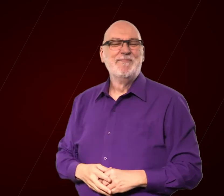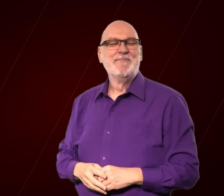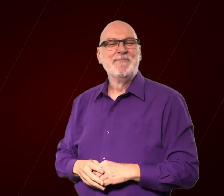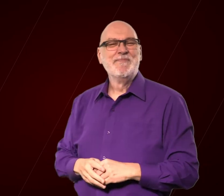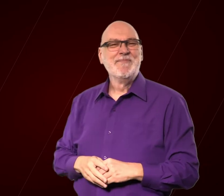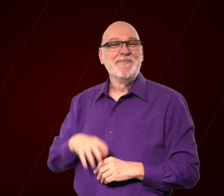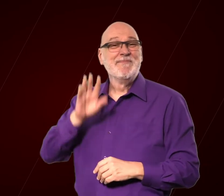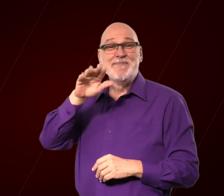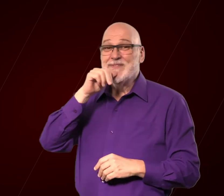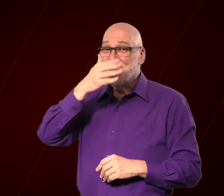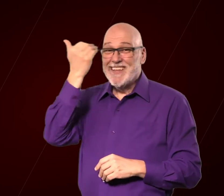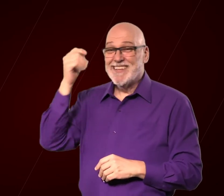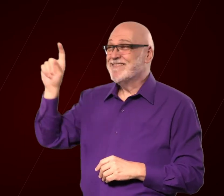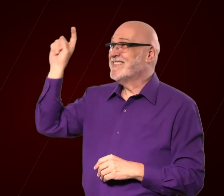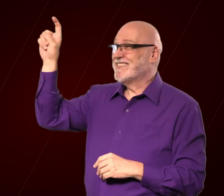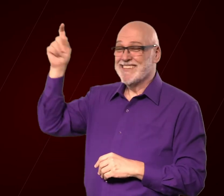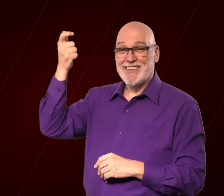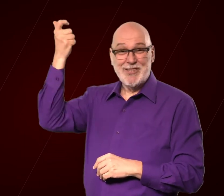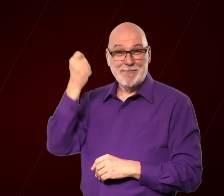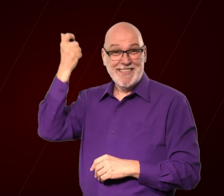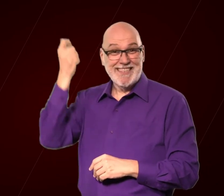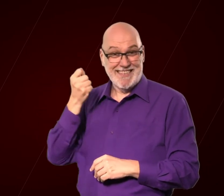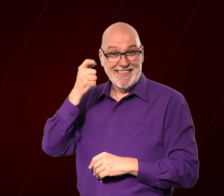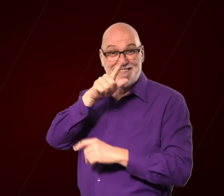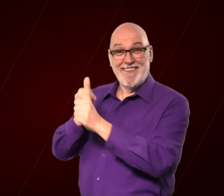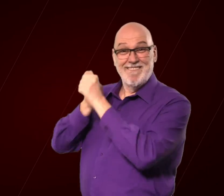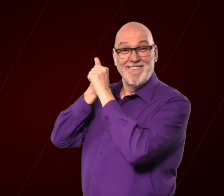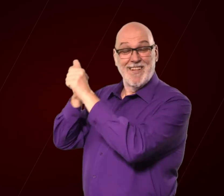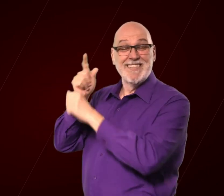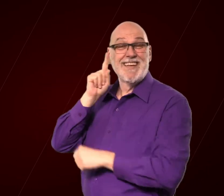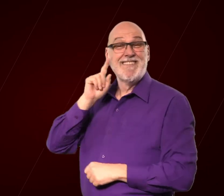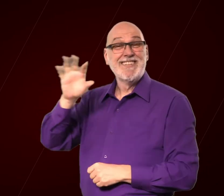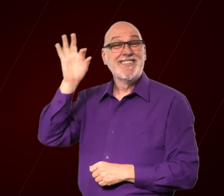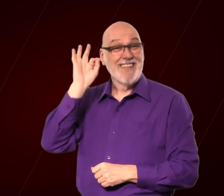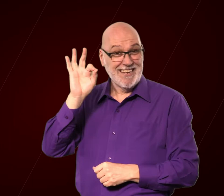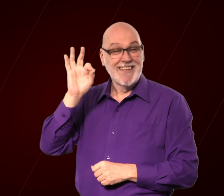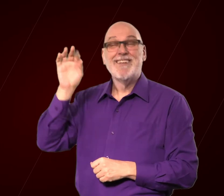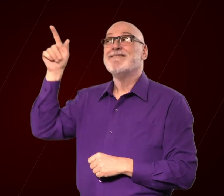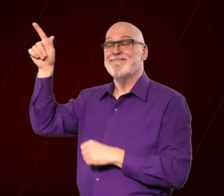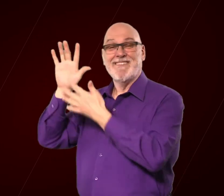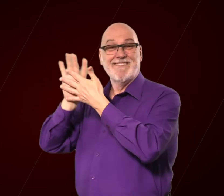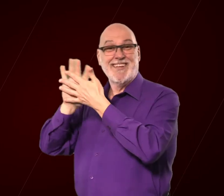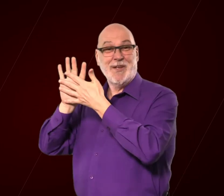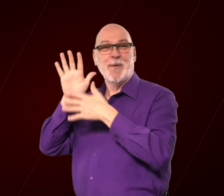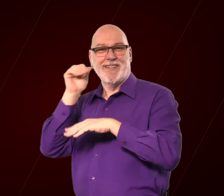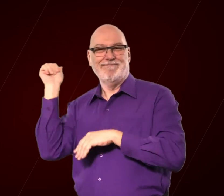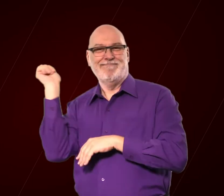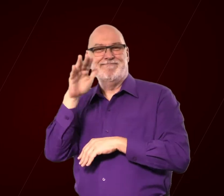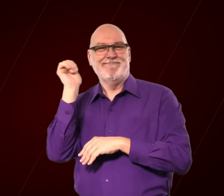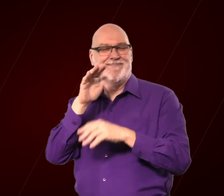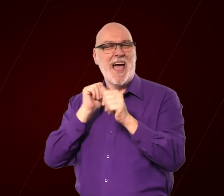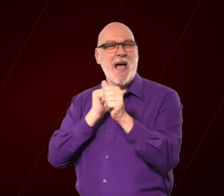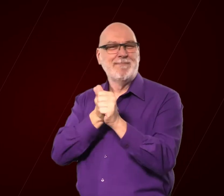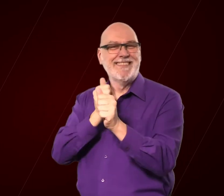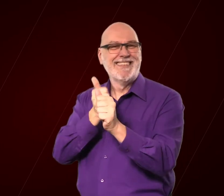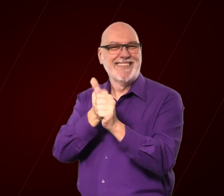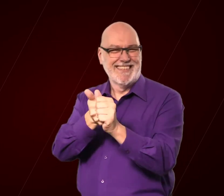Don't forget to subscribe, like, and follow DeafDots to get new video updates!